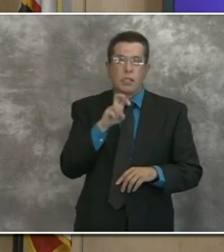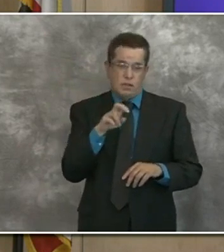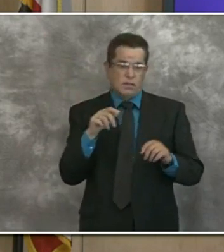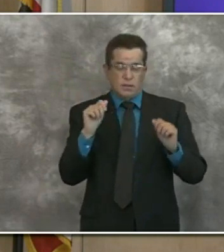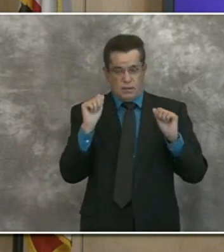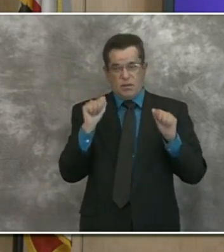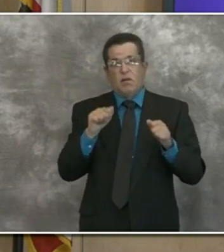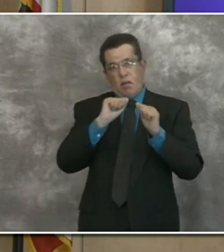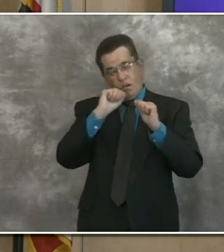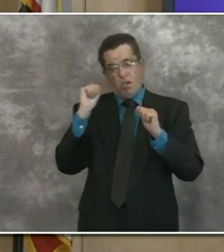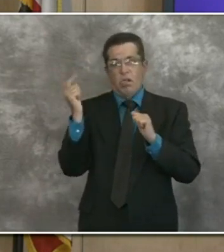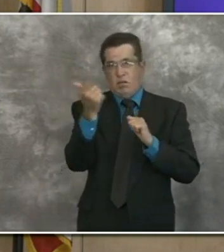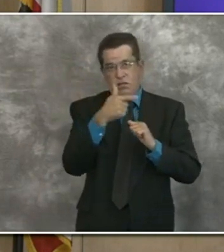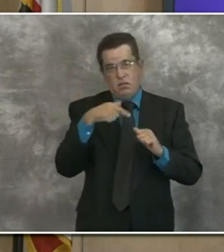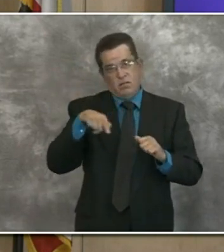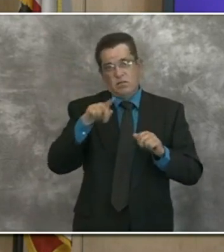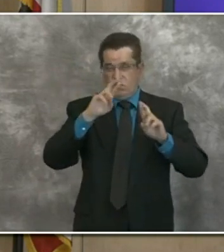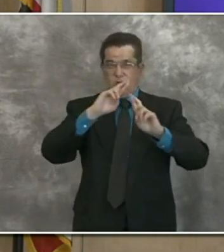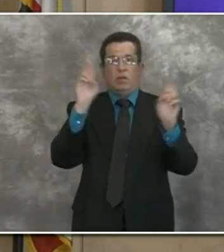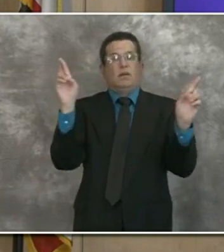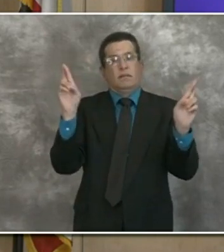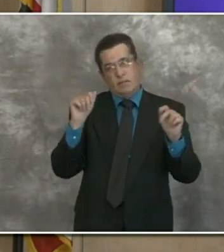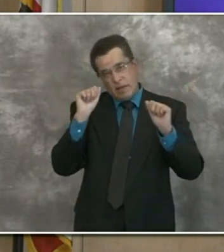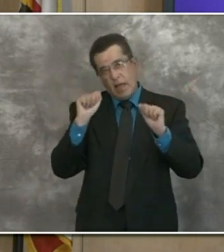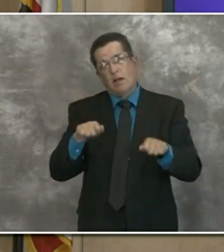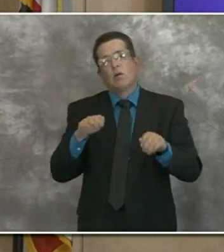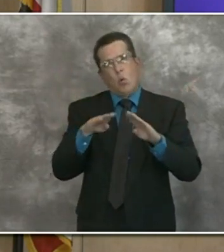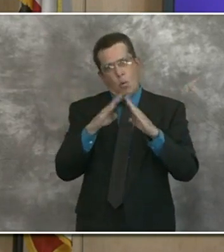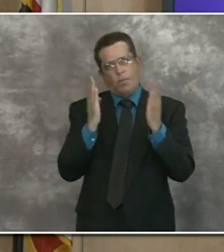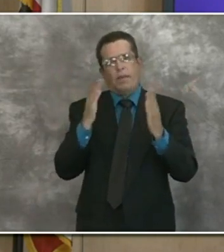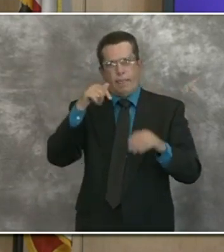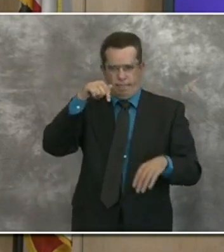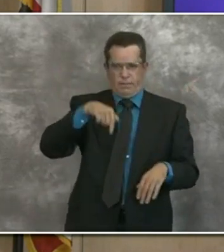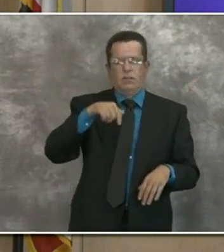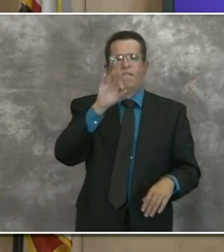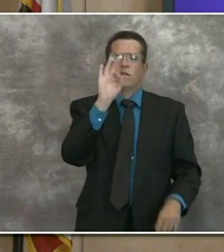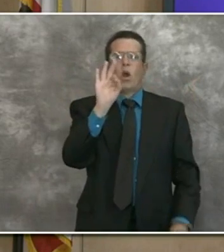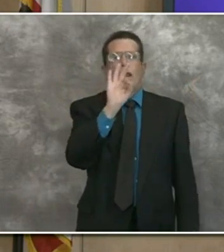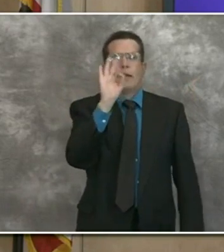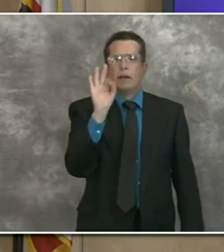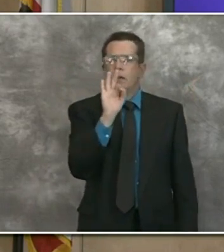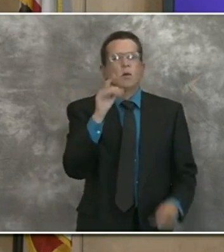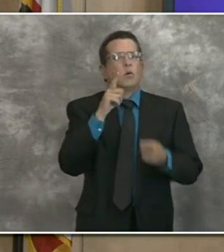GALLERIES ZOOS, AND AQUARIUMS AND HOTELS FOR TOURISM. AND INDIVIDUAL TRAVEL. EACH OF